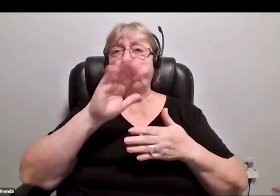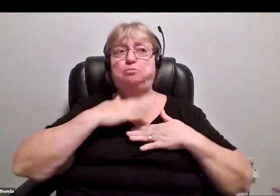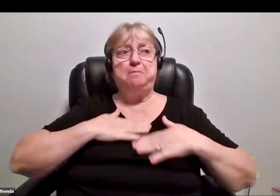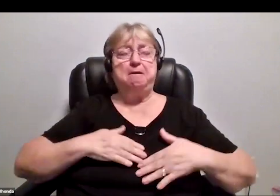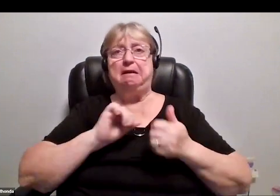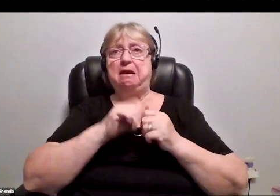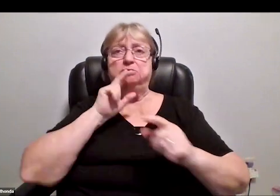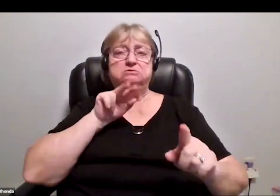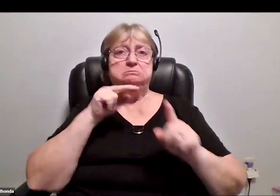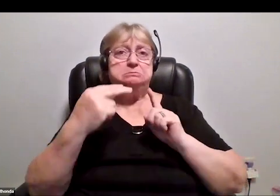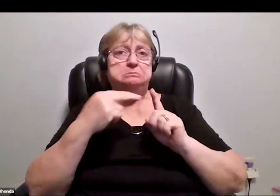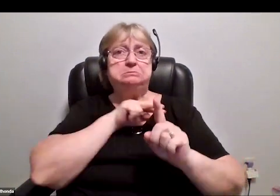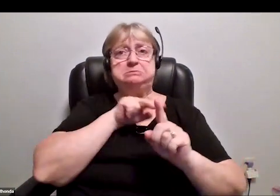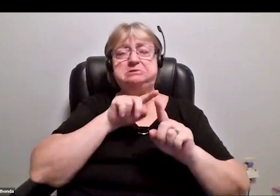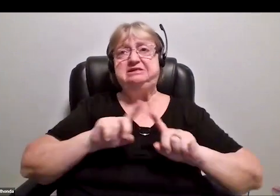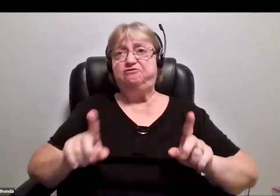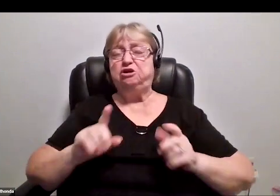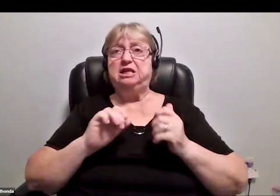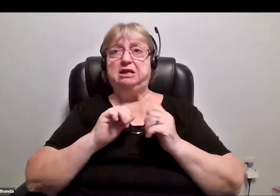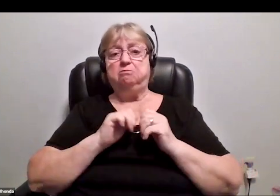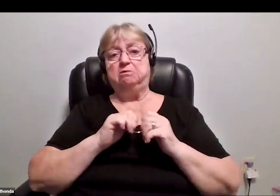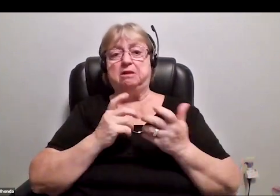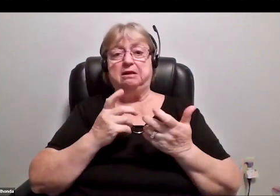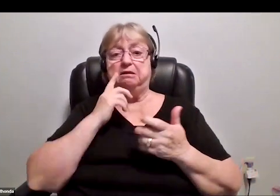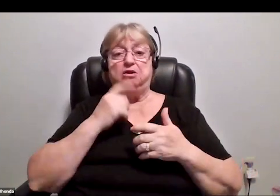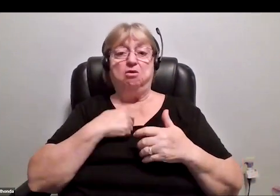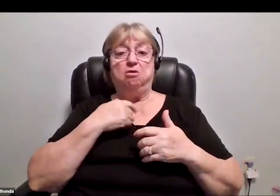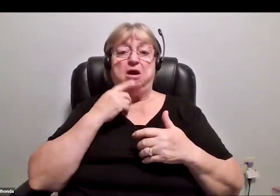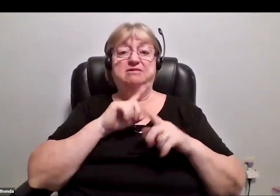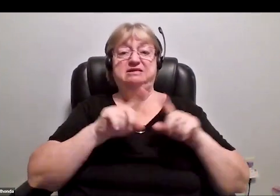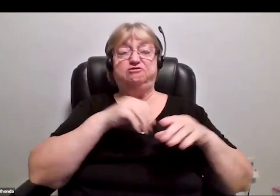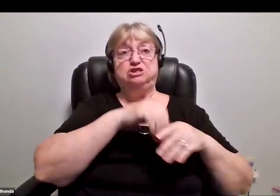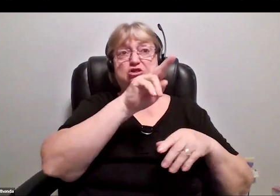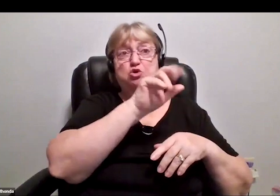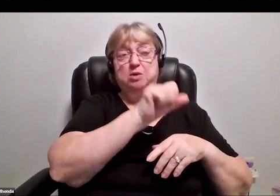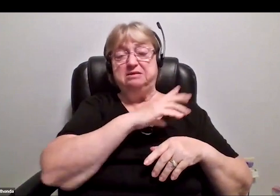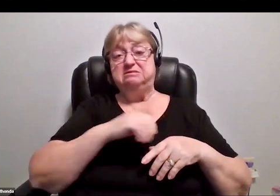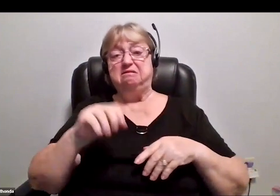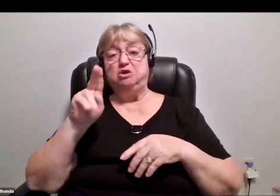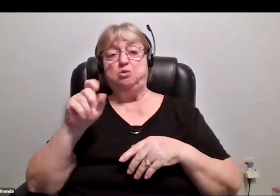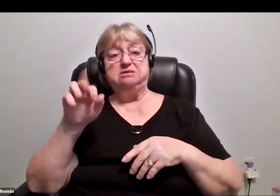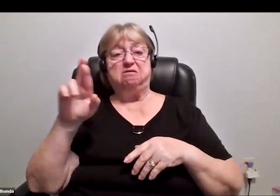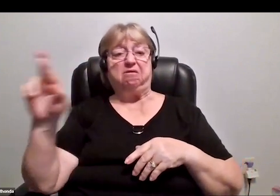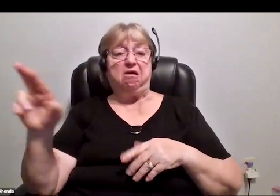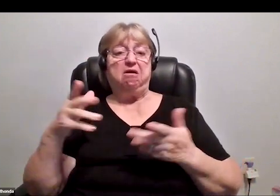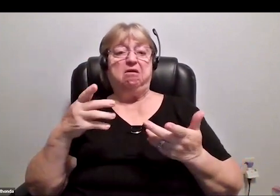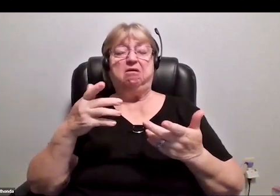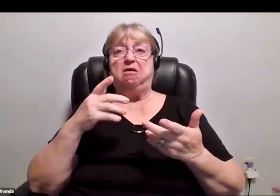even between conversations happening in the United States space programs and in the USSR at the time and thinking about where women